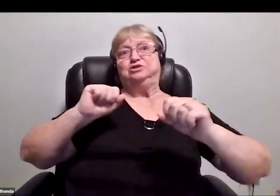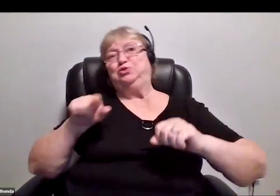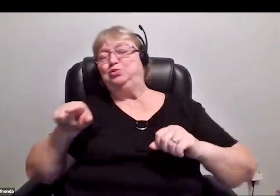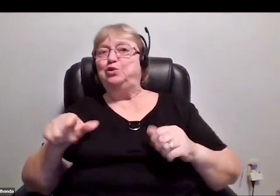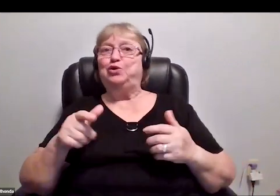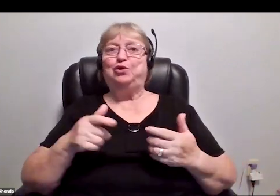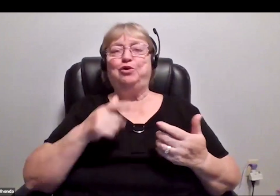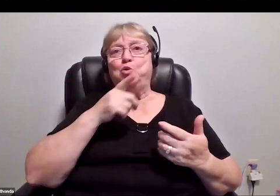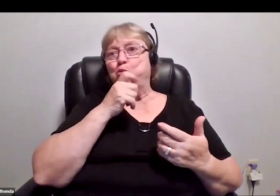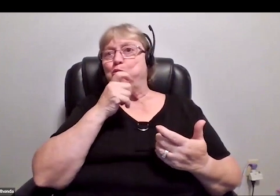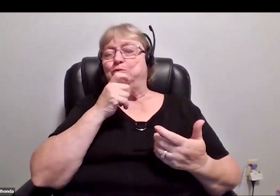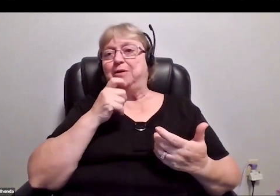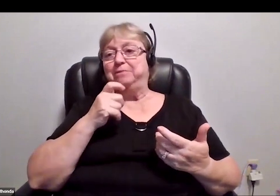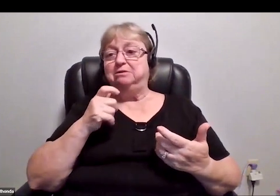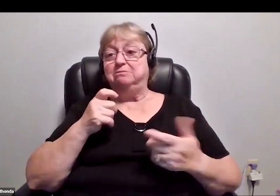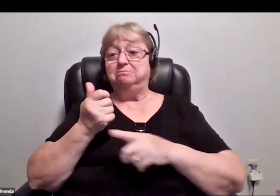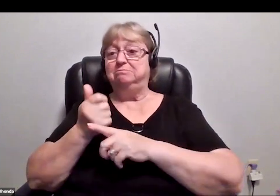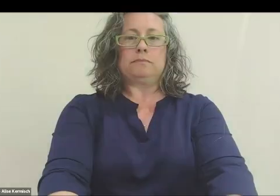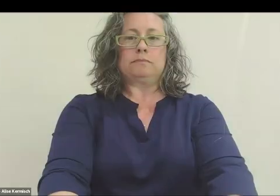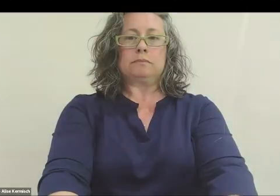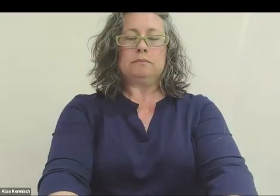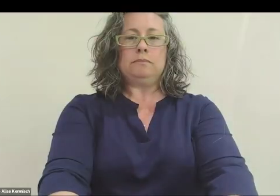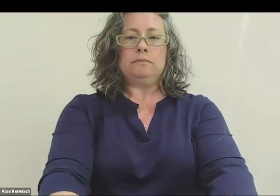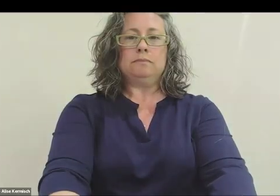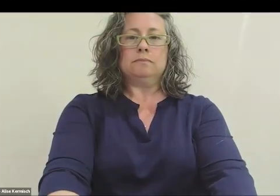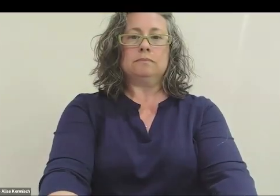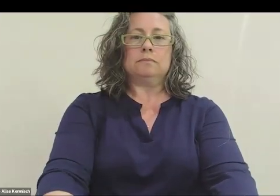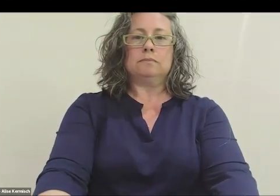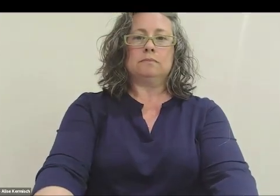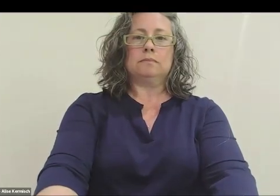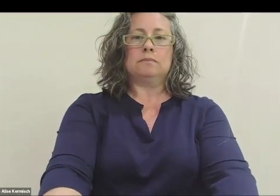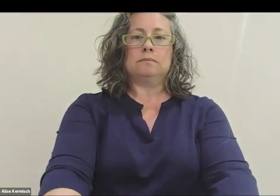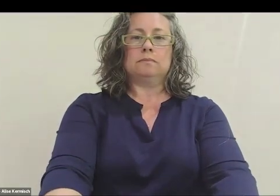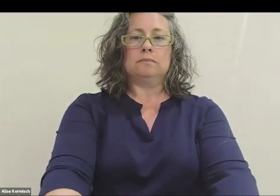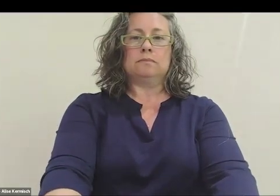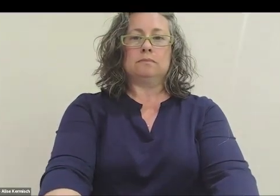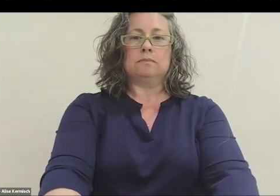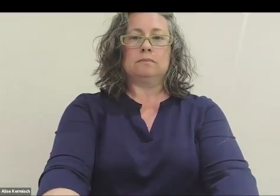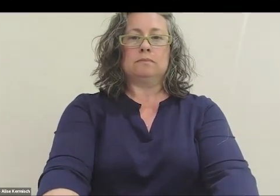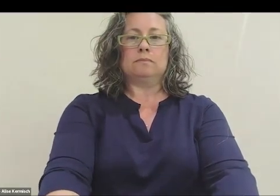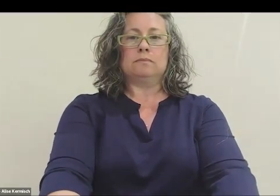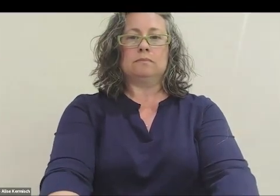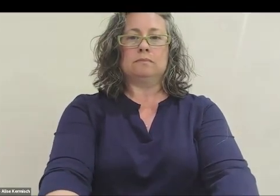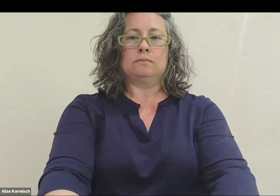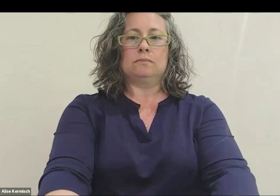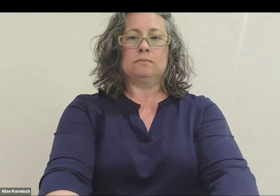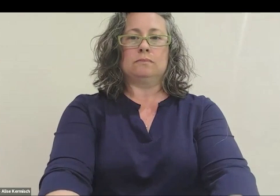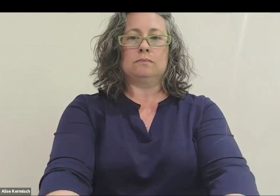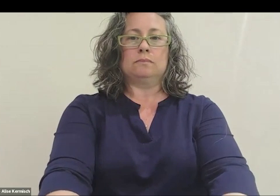Even though she is a woman who graduated from Radcliffe, she was inducted into Phi Beta Kappa.